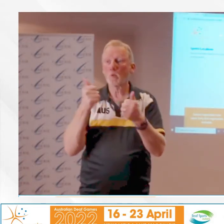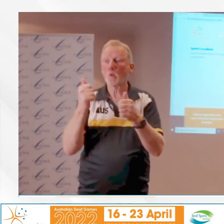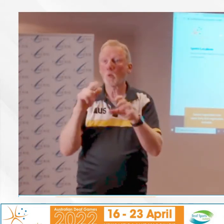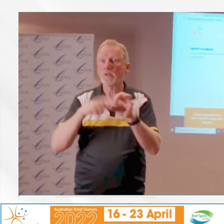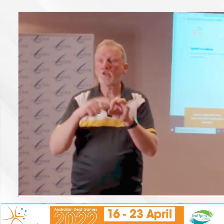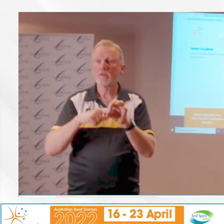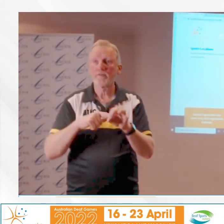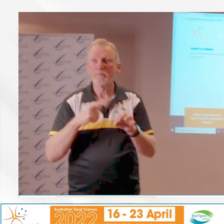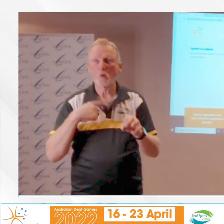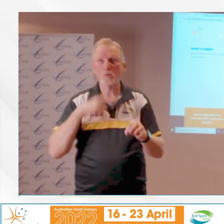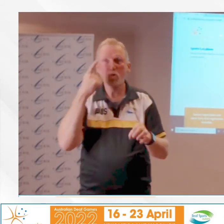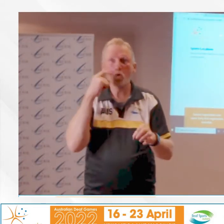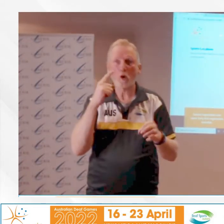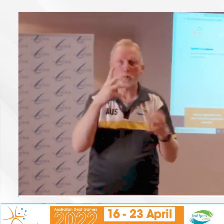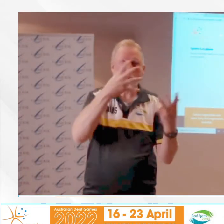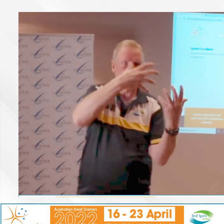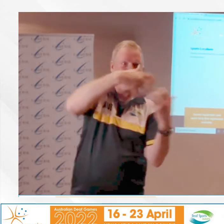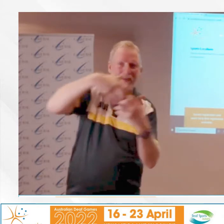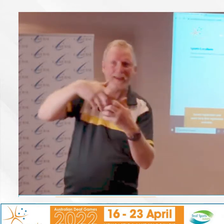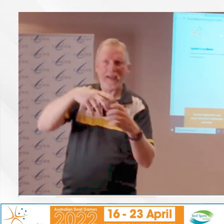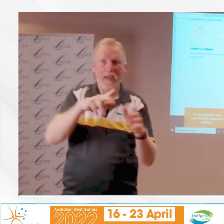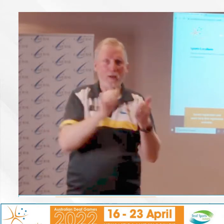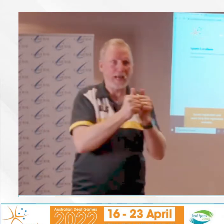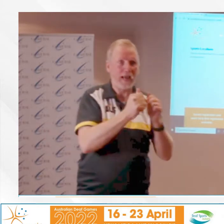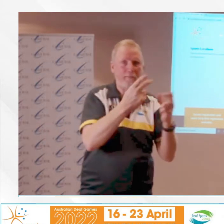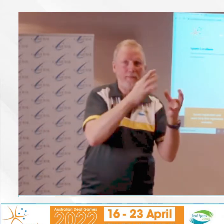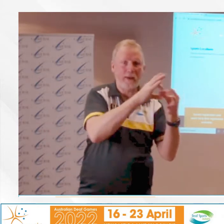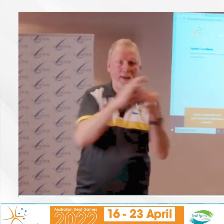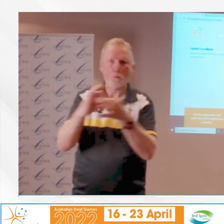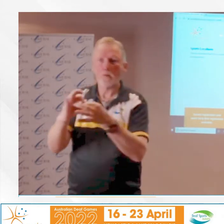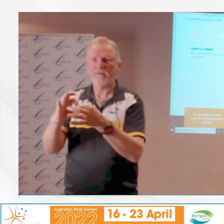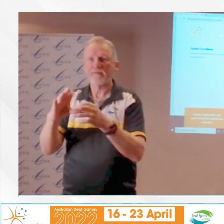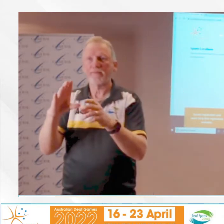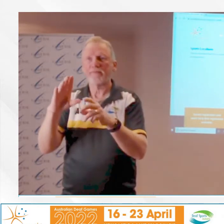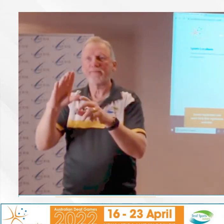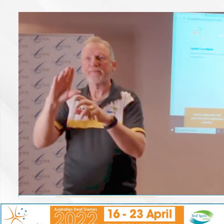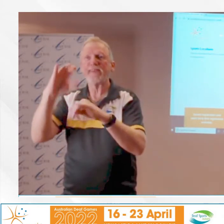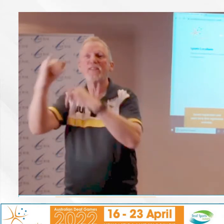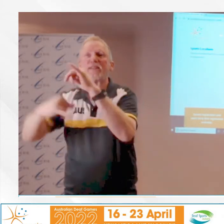thank you for your question lorraine it's a good question we are trying to work out um